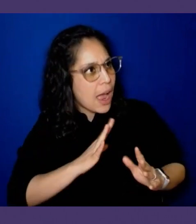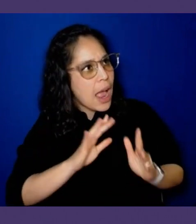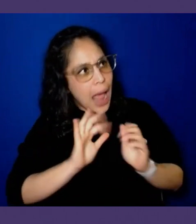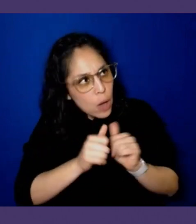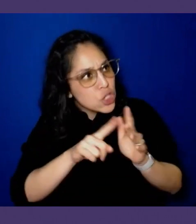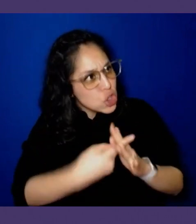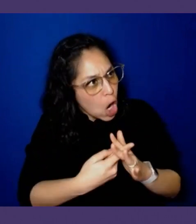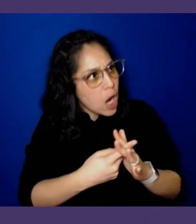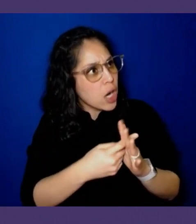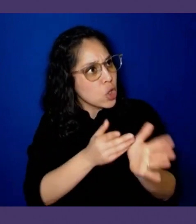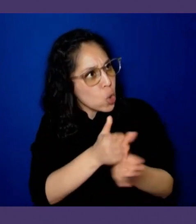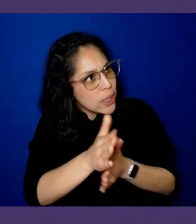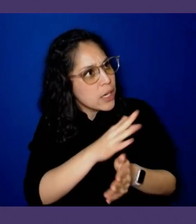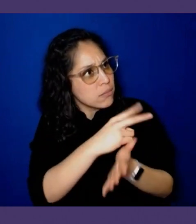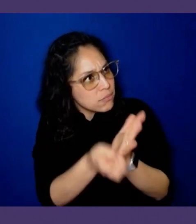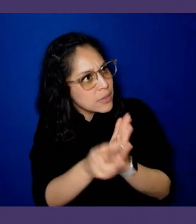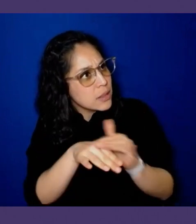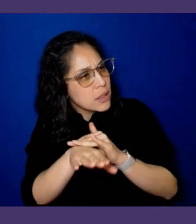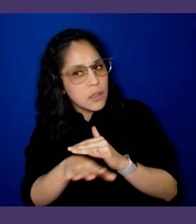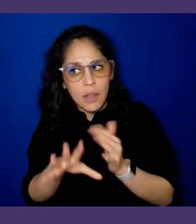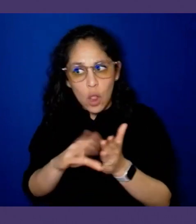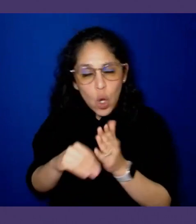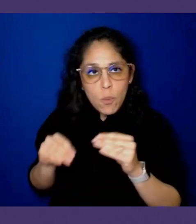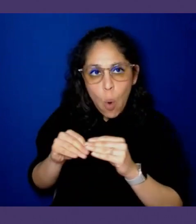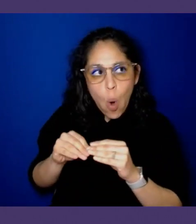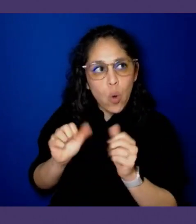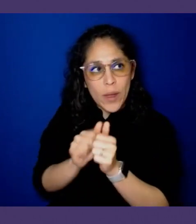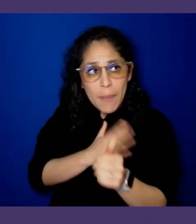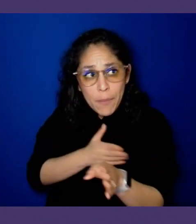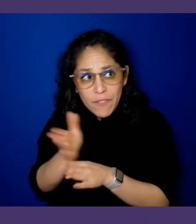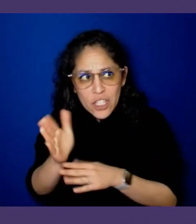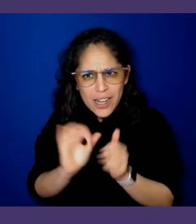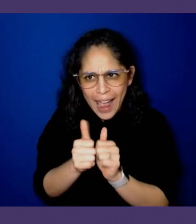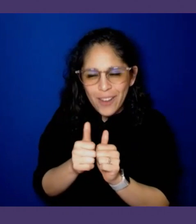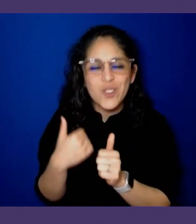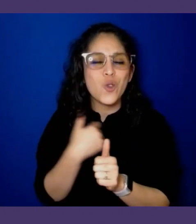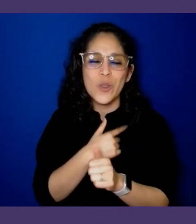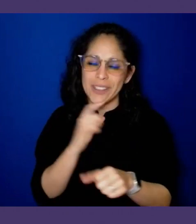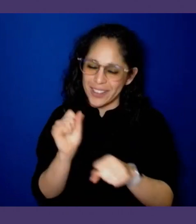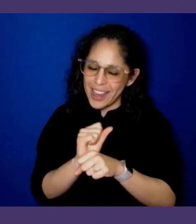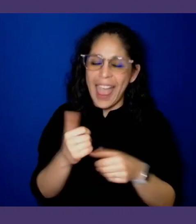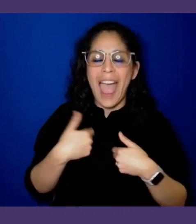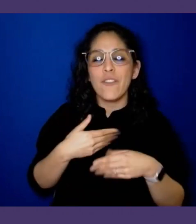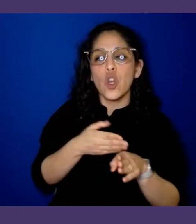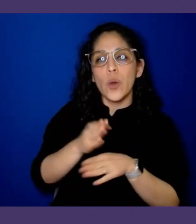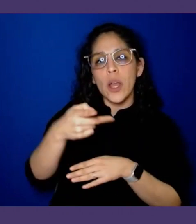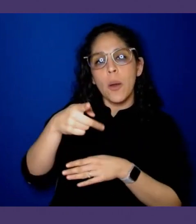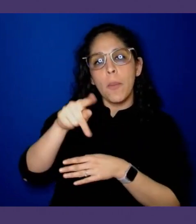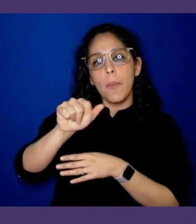Then how do I learn more about it in my profession? We do work on career pathways and the role-based learning,